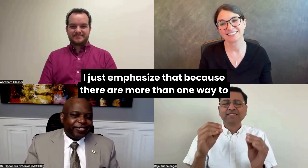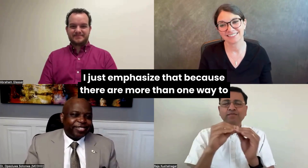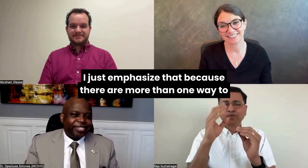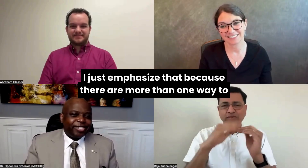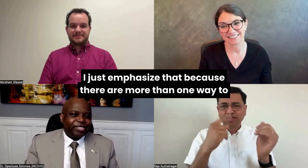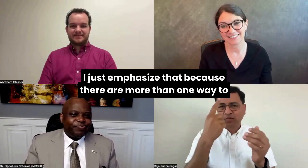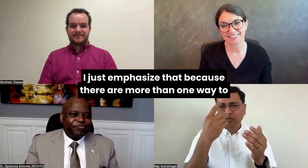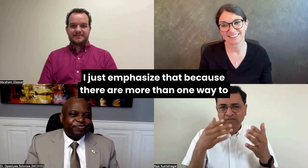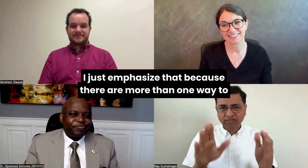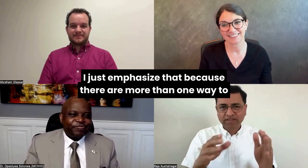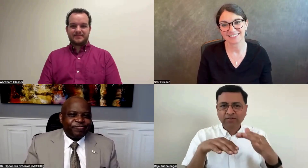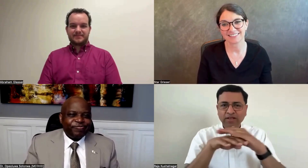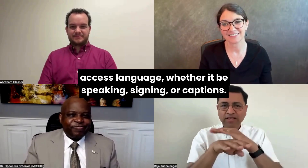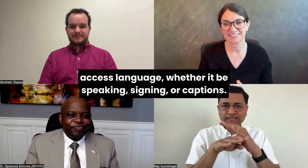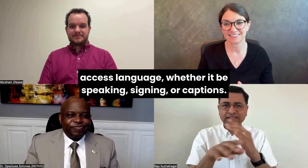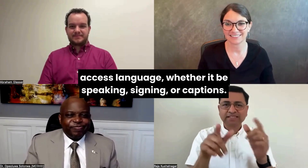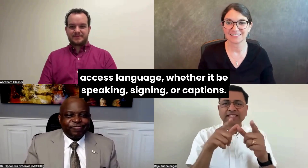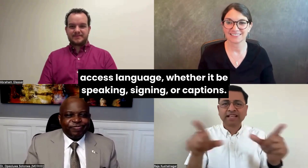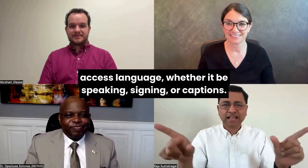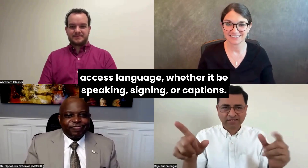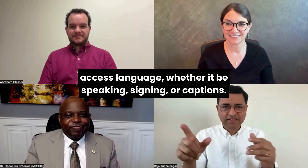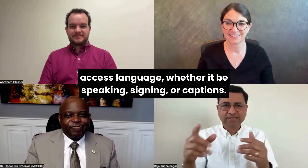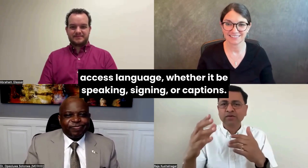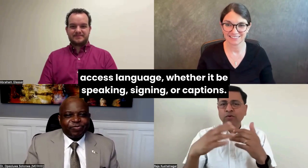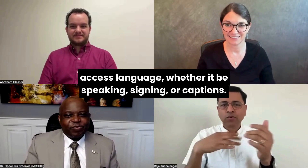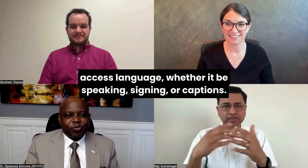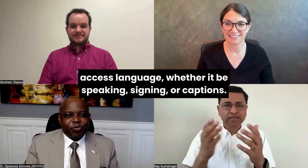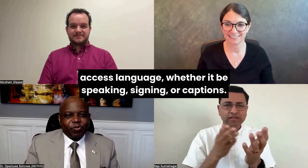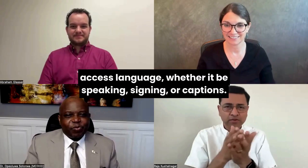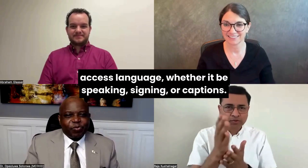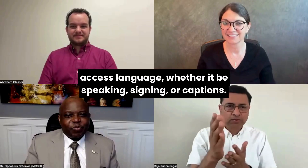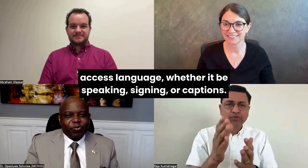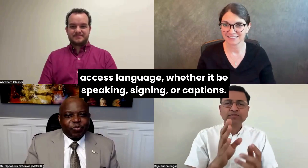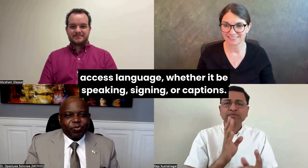access language, whether it be speaking, signing, or captions.